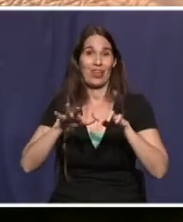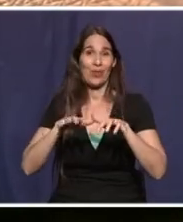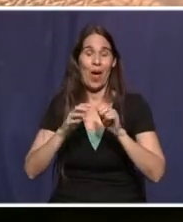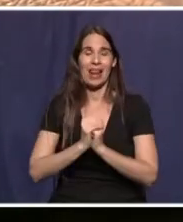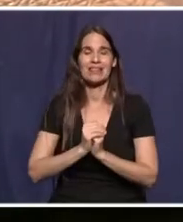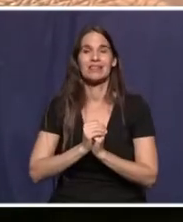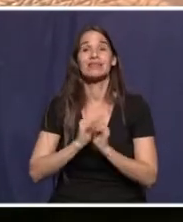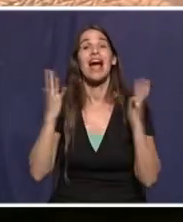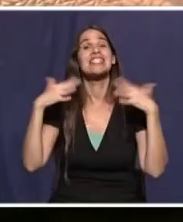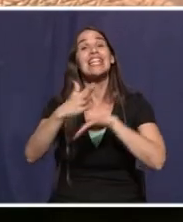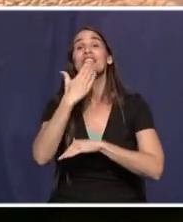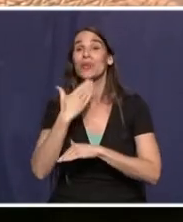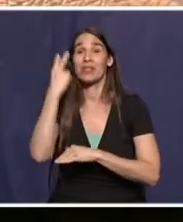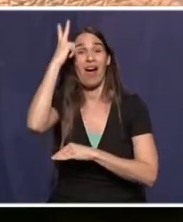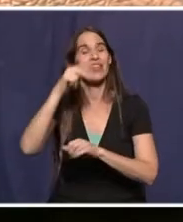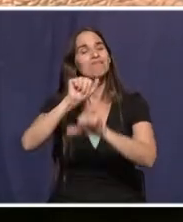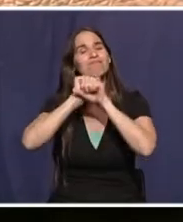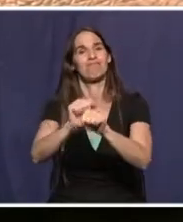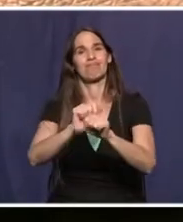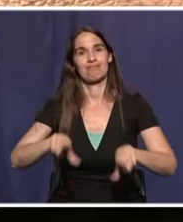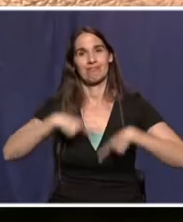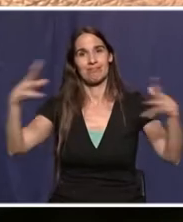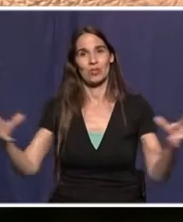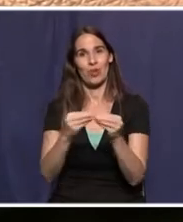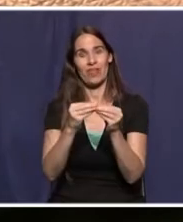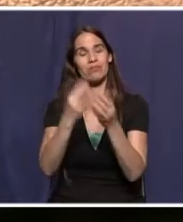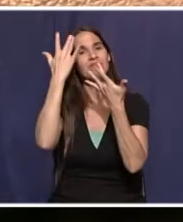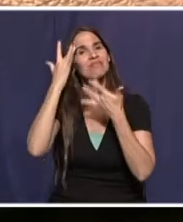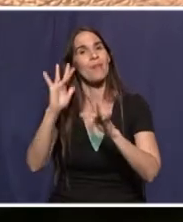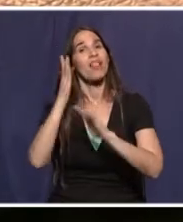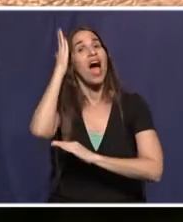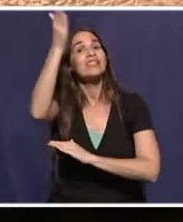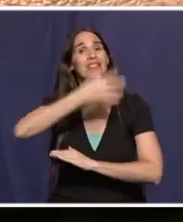a Jewish-Arab rally for coexistence, and for our and our children's future.